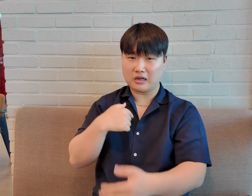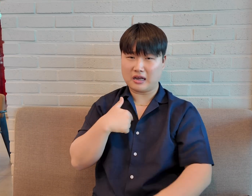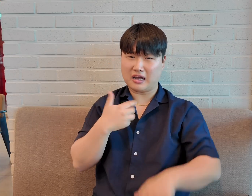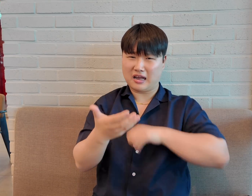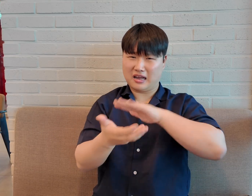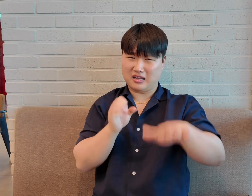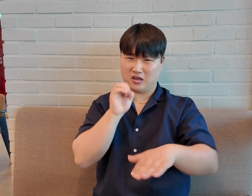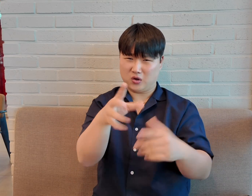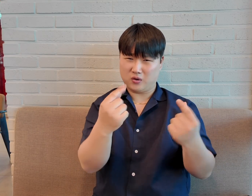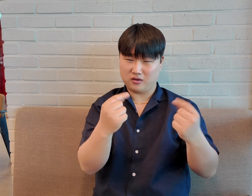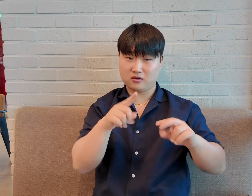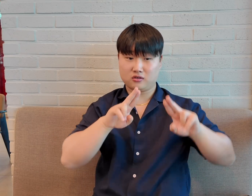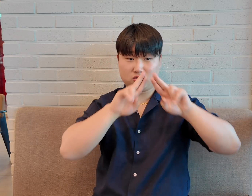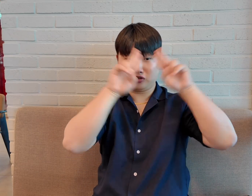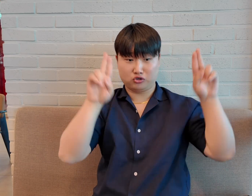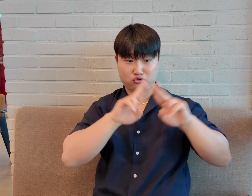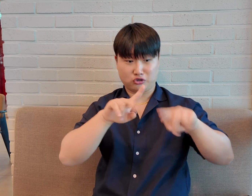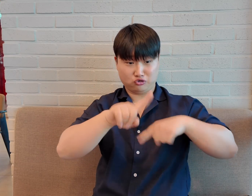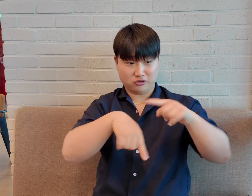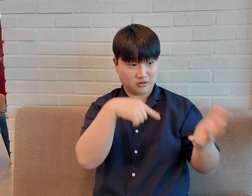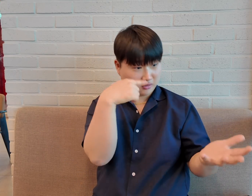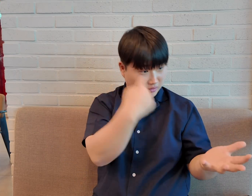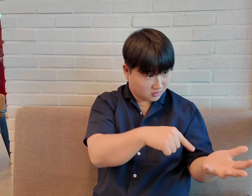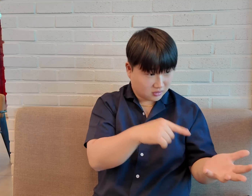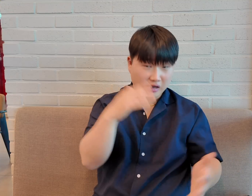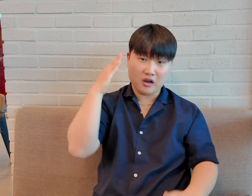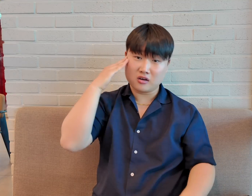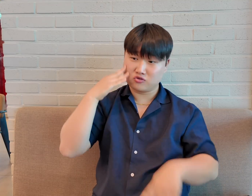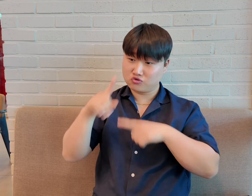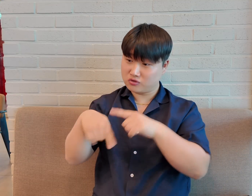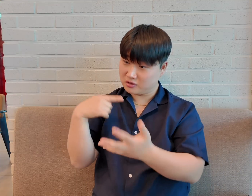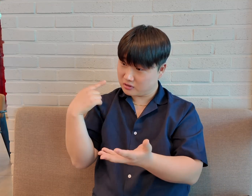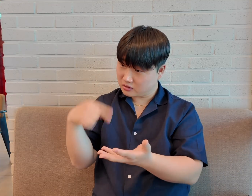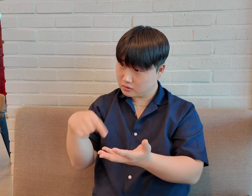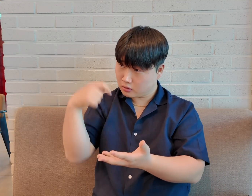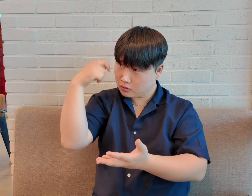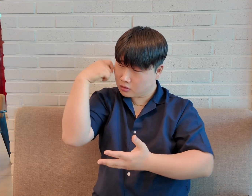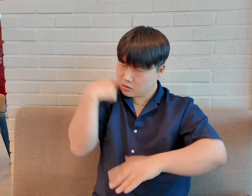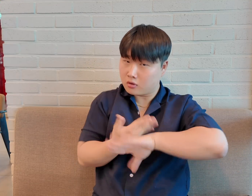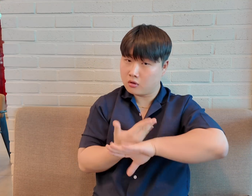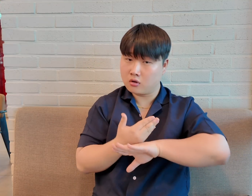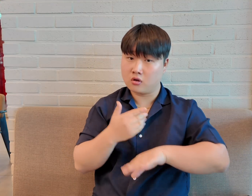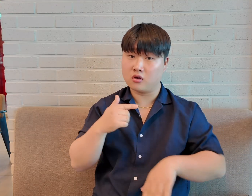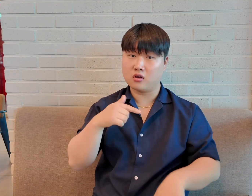the feeling of teaching international sign and Korean sign language is completely different.